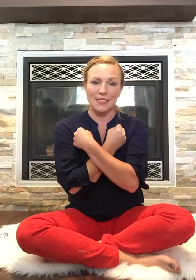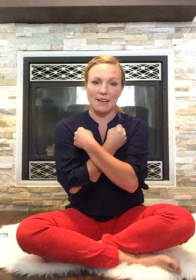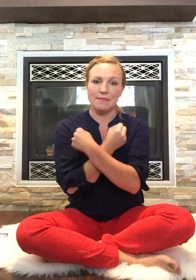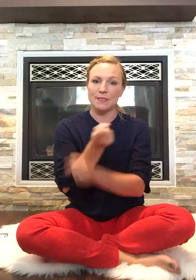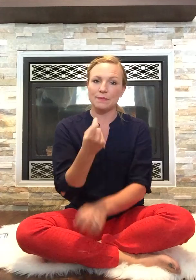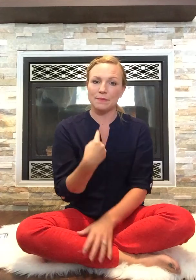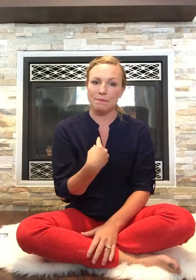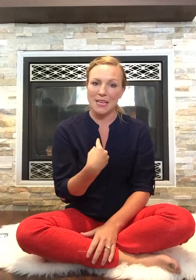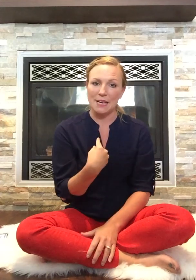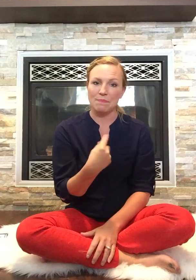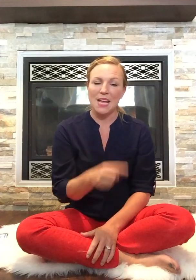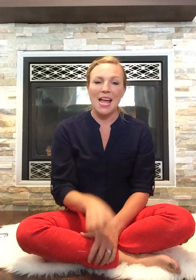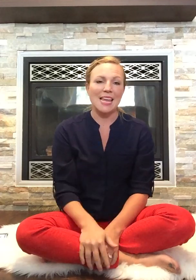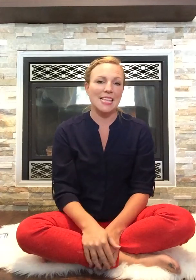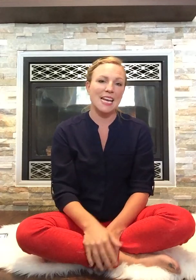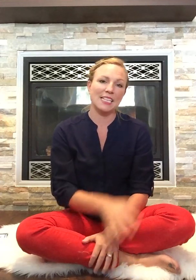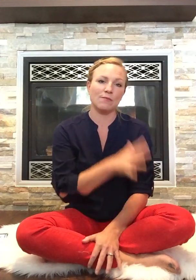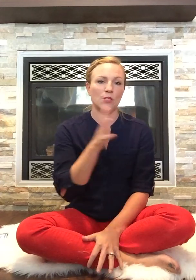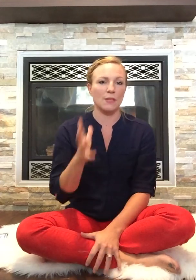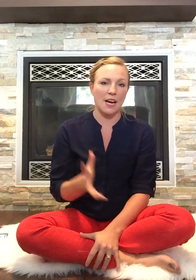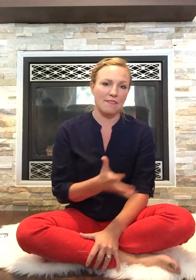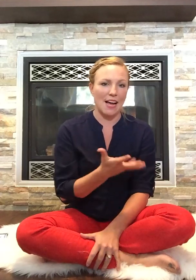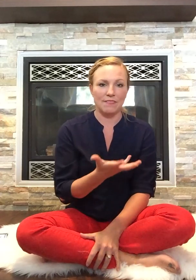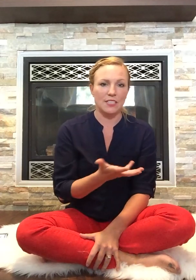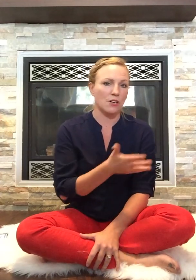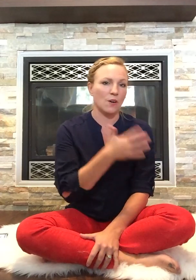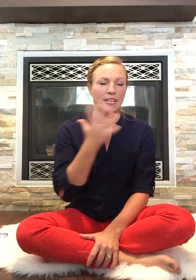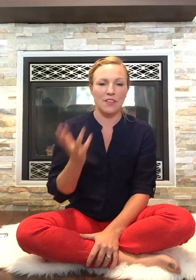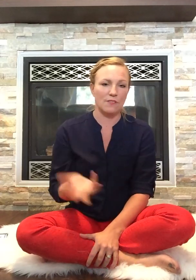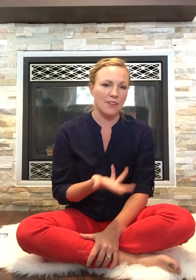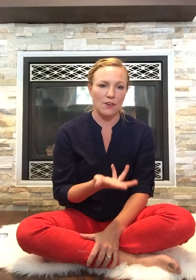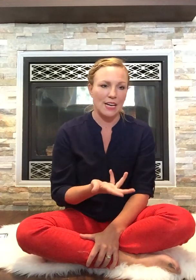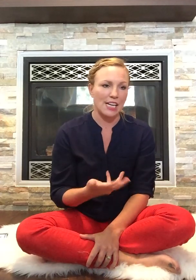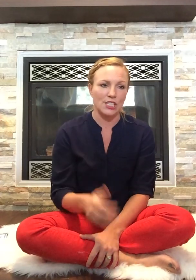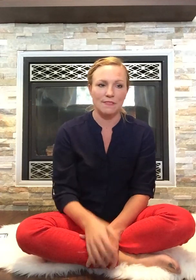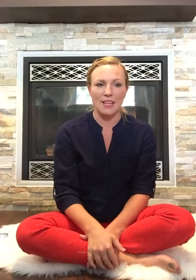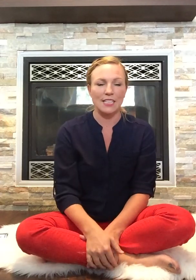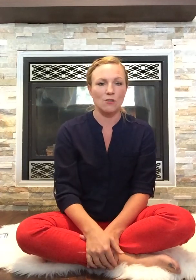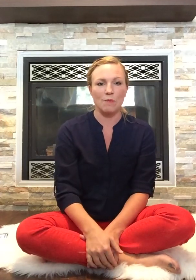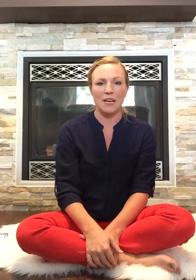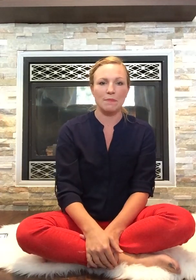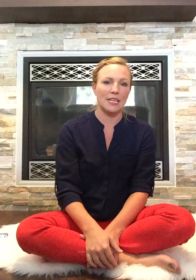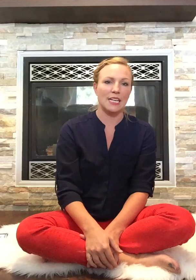LOVE ME. And then the next verse, we kind of have you know another variation of that so it might be